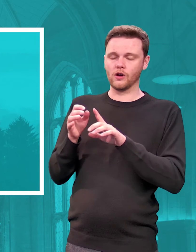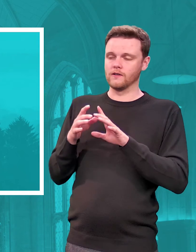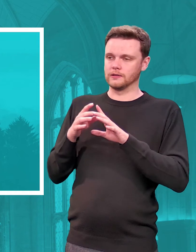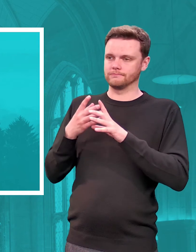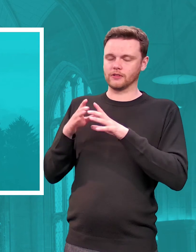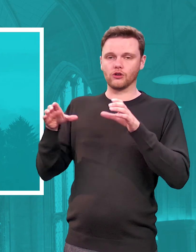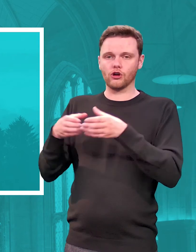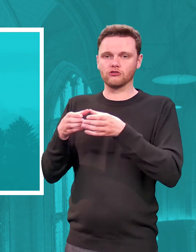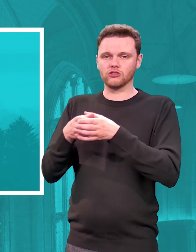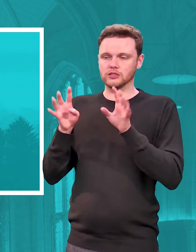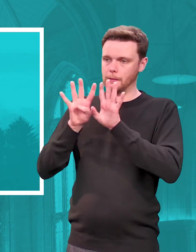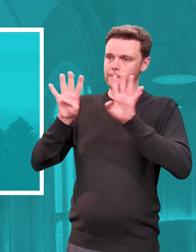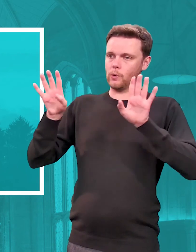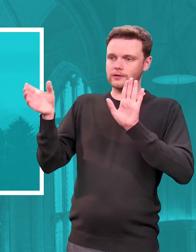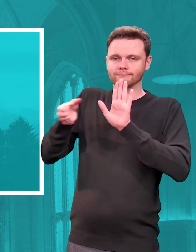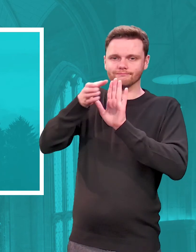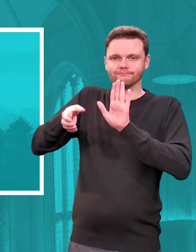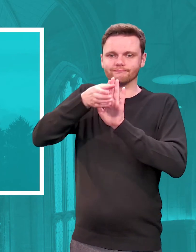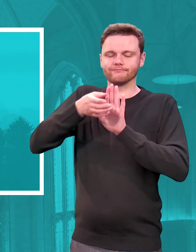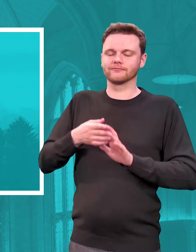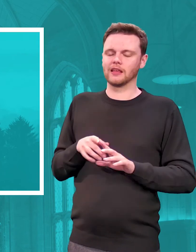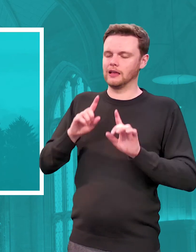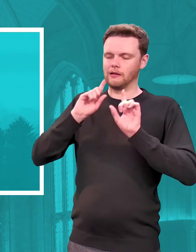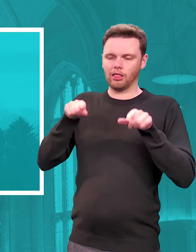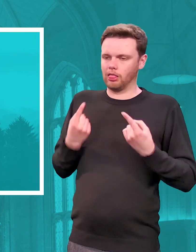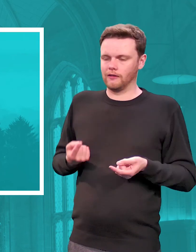is not likely to be possible by June of this year.